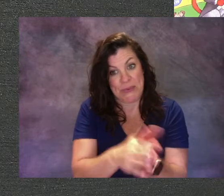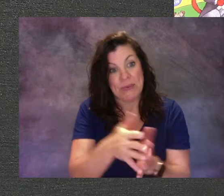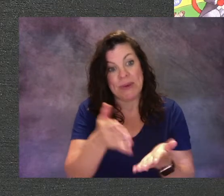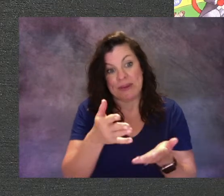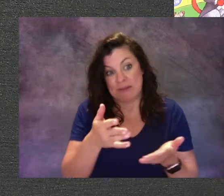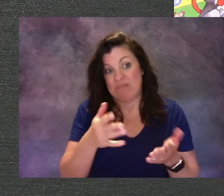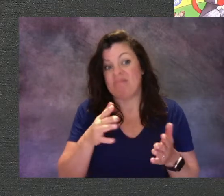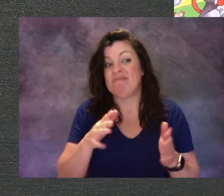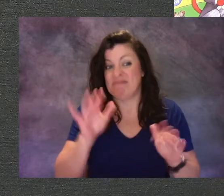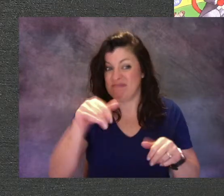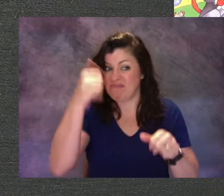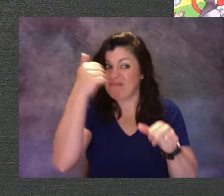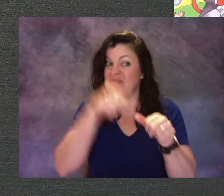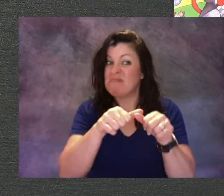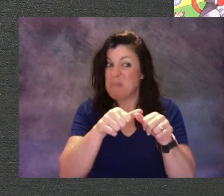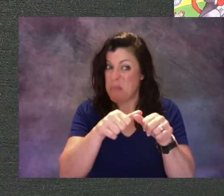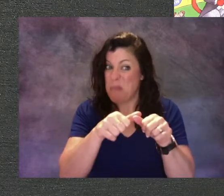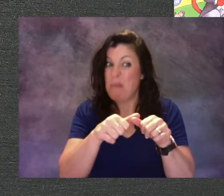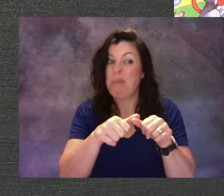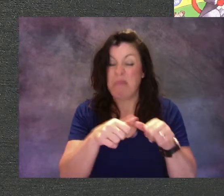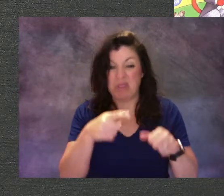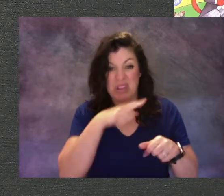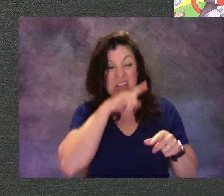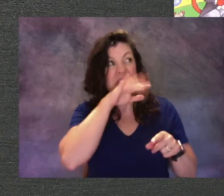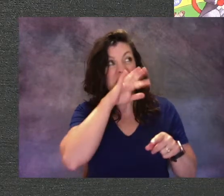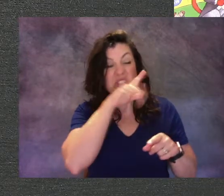'Cause remember, I spread them. Ooh.